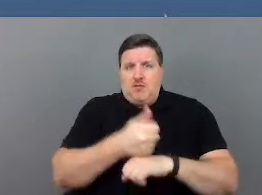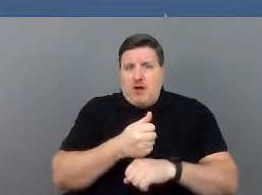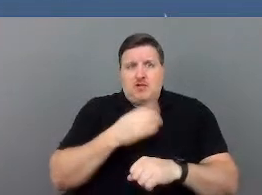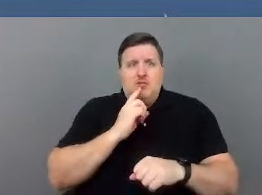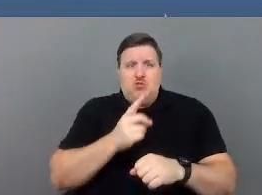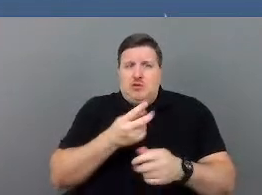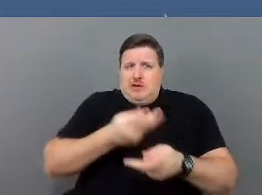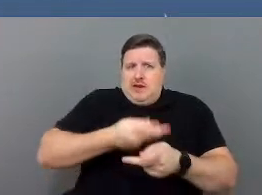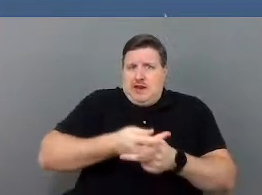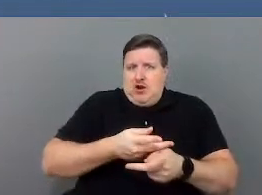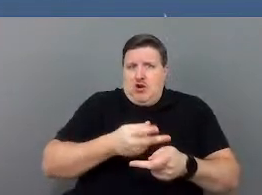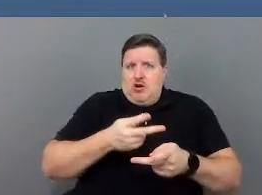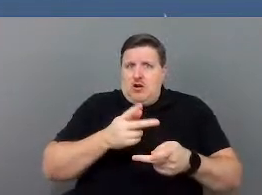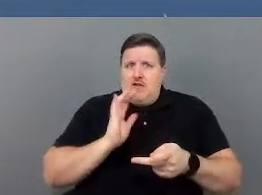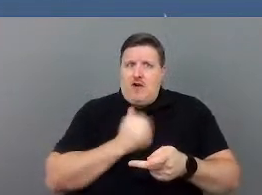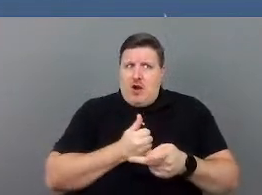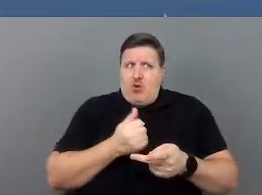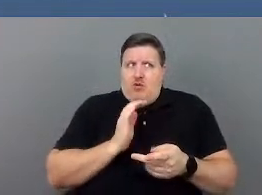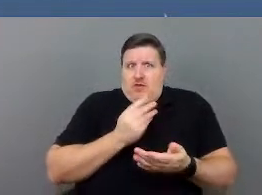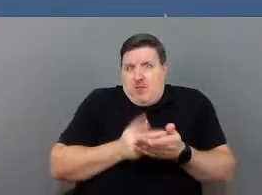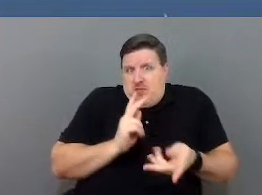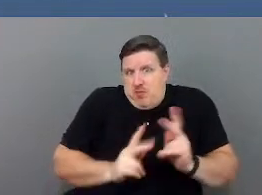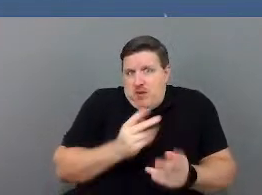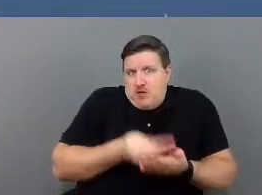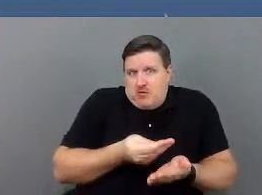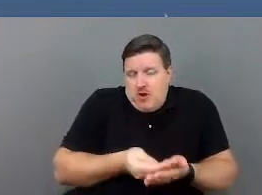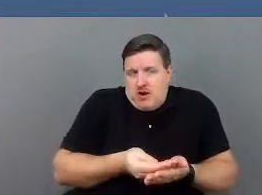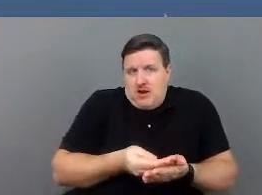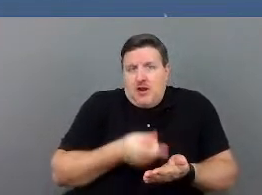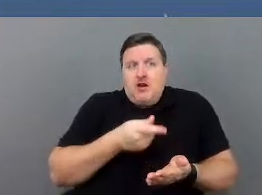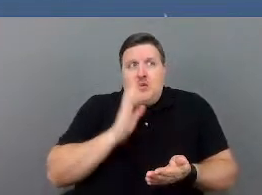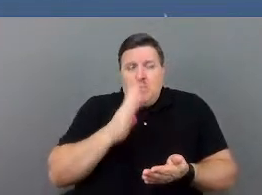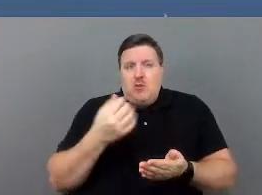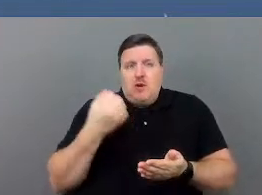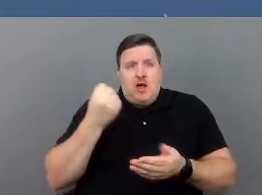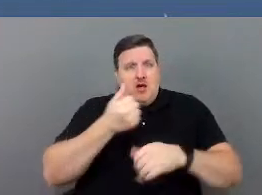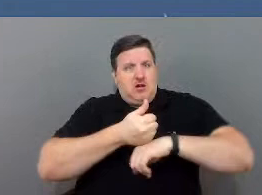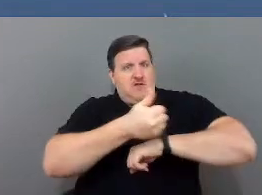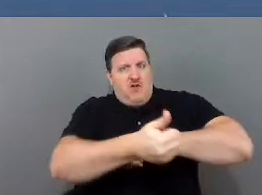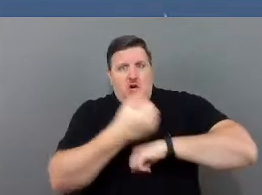ALREADY BLOATED BUDGET. I WANTED TO END WITH THIS